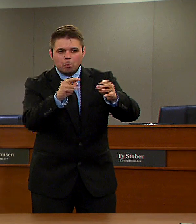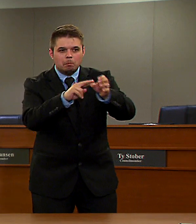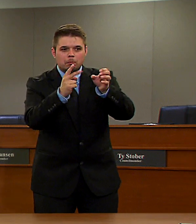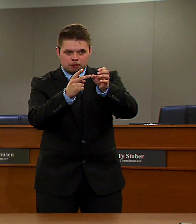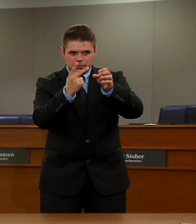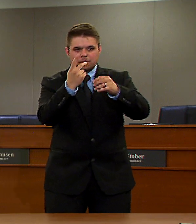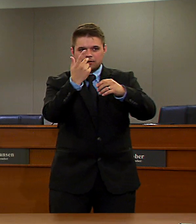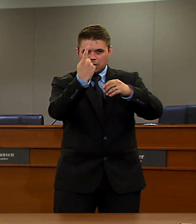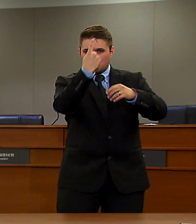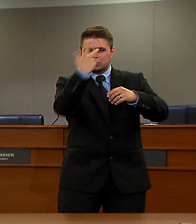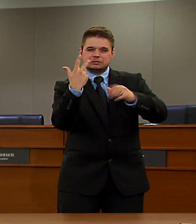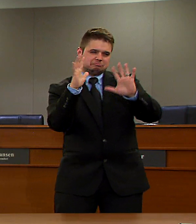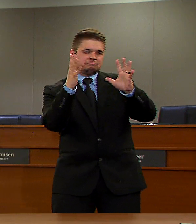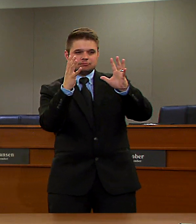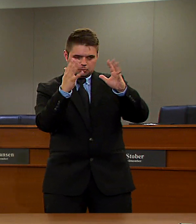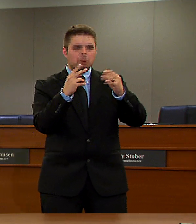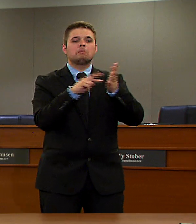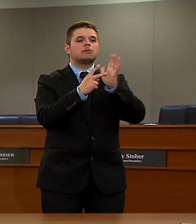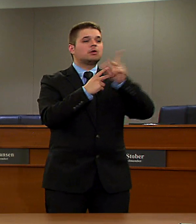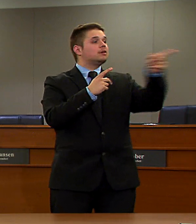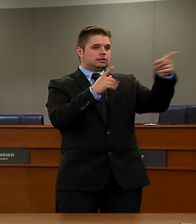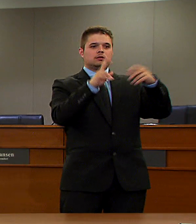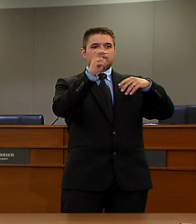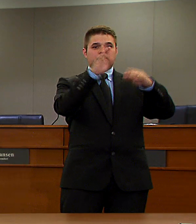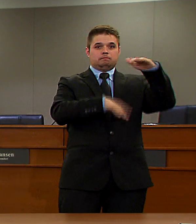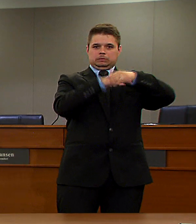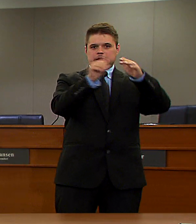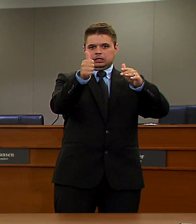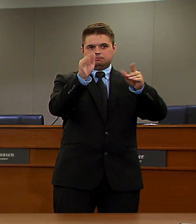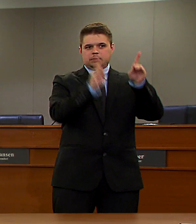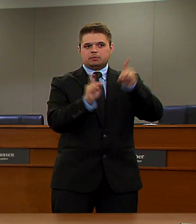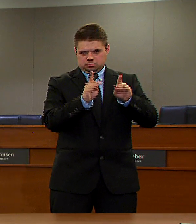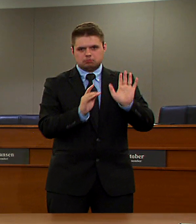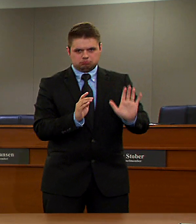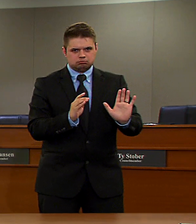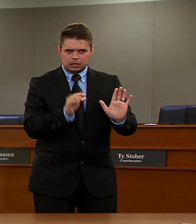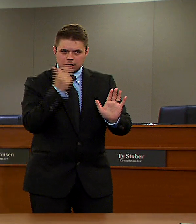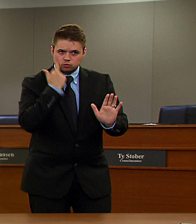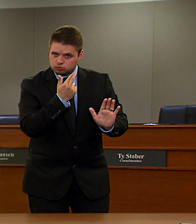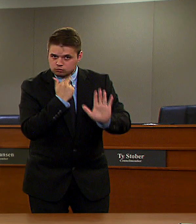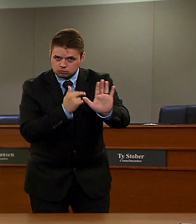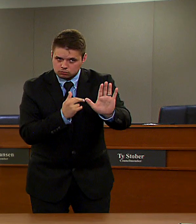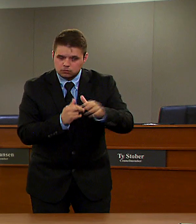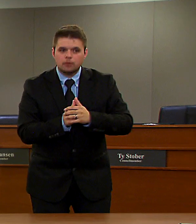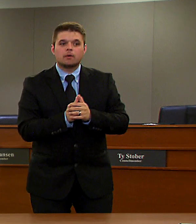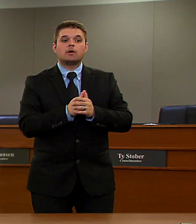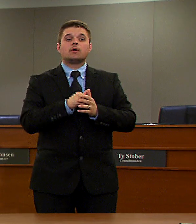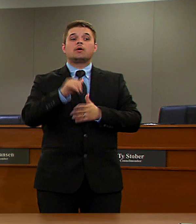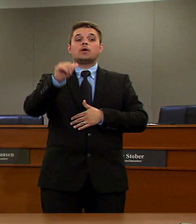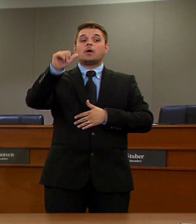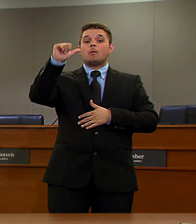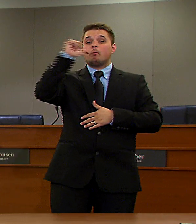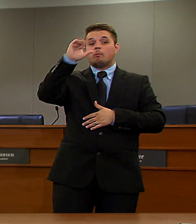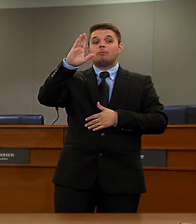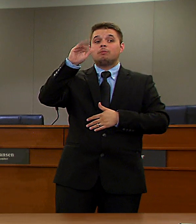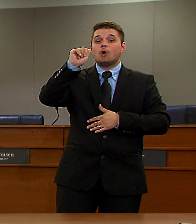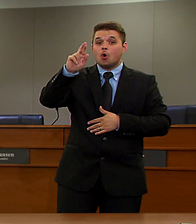Bars at under 25 percent capacity. Indoor gyms, again under 50